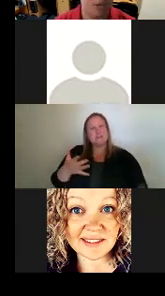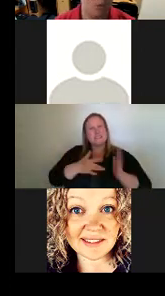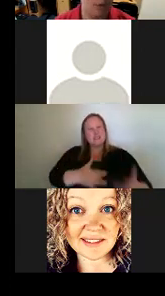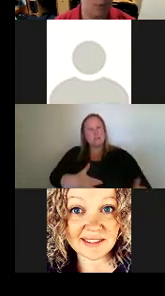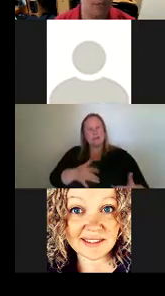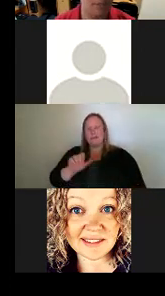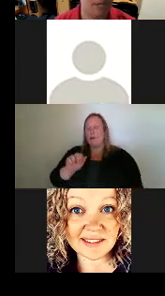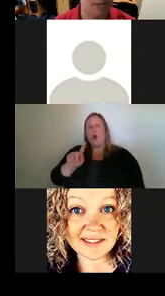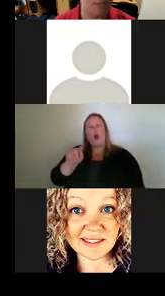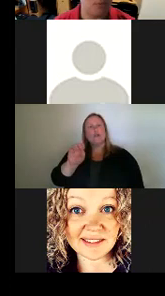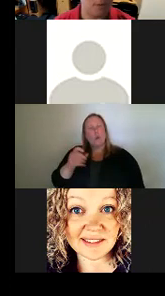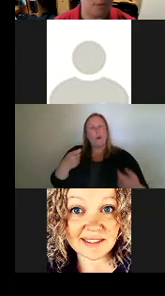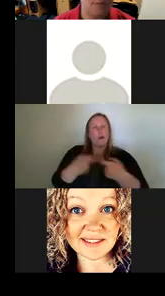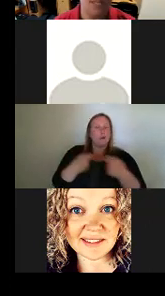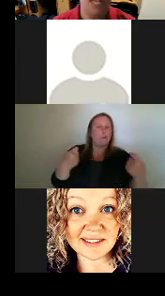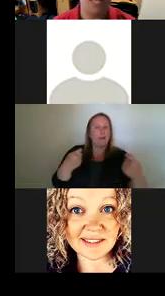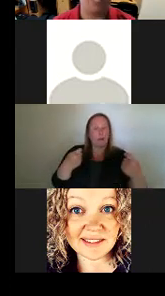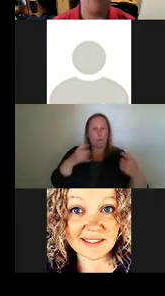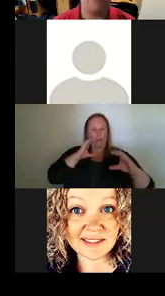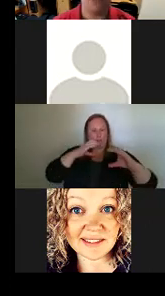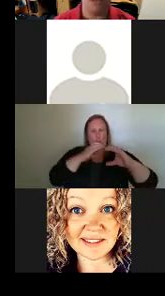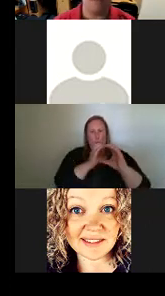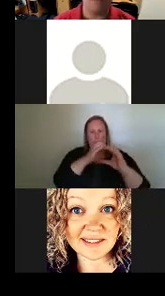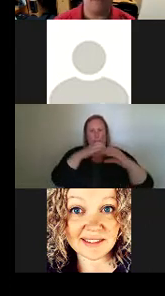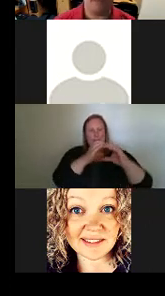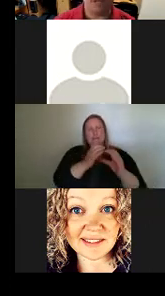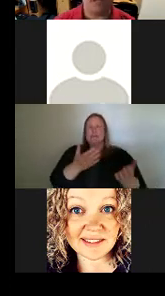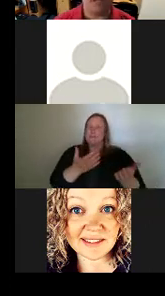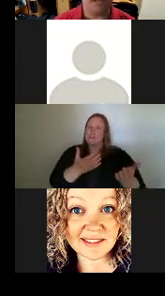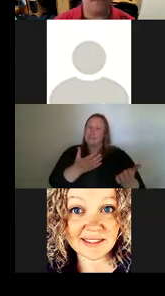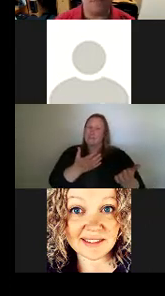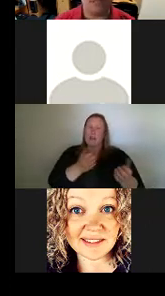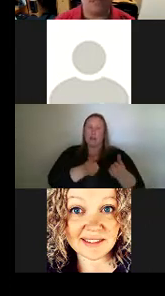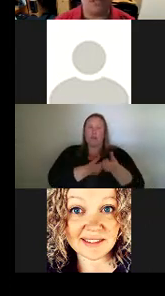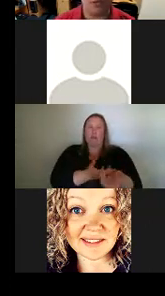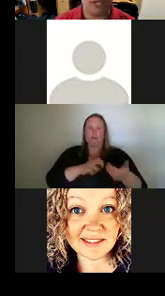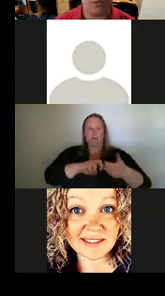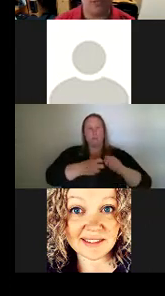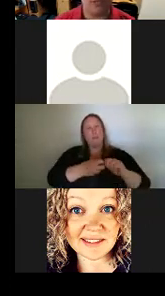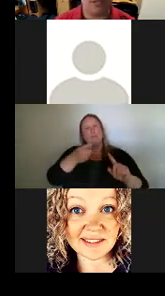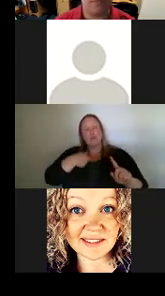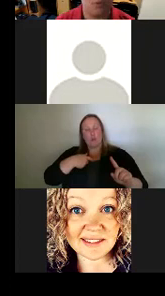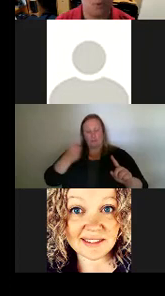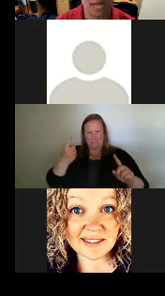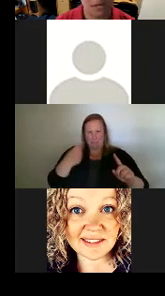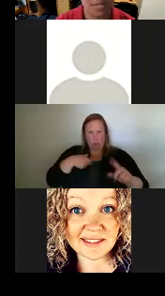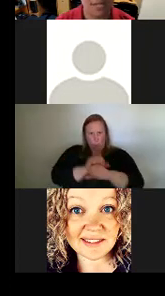WHERE THIS BECOMES A PROBLEM IS IF YOU HAVE SOME KIND OF OBJECT THAT YOU ARE WORKING WITH OR MANUAL TASK THAT